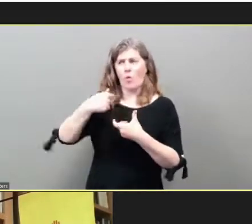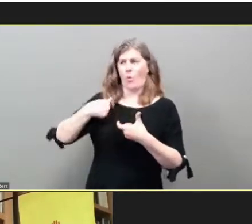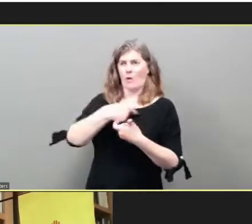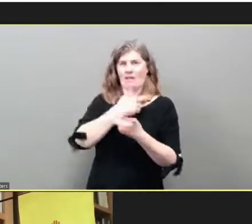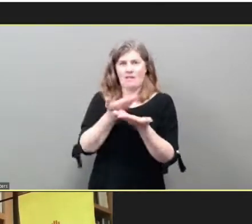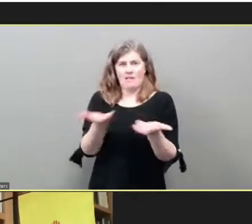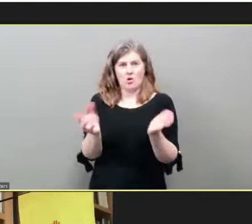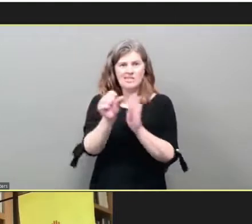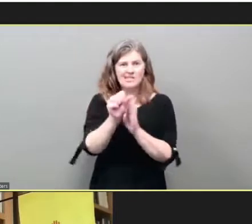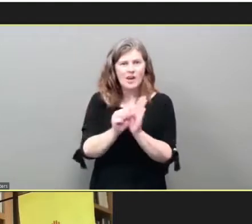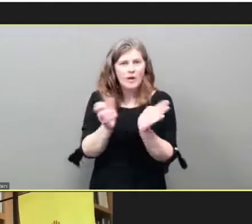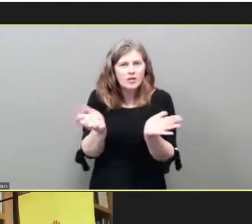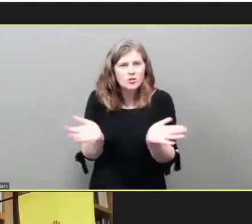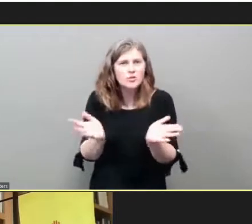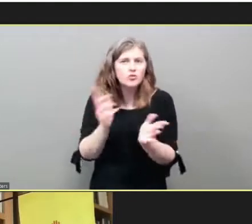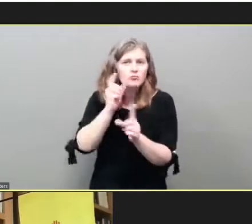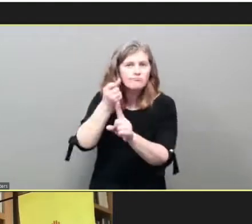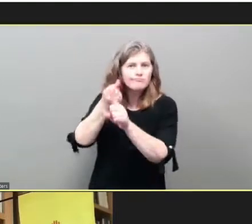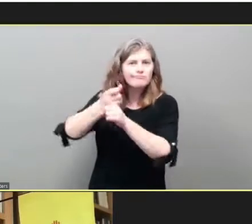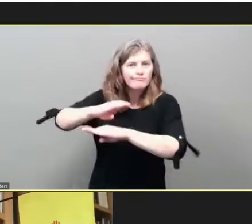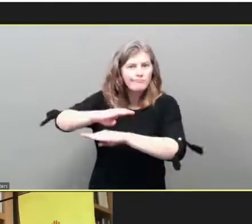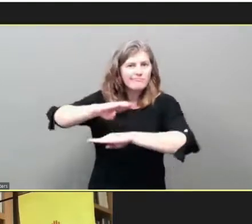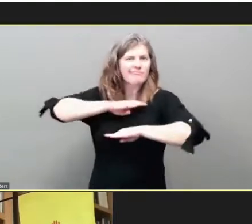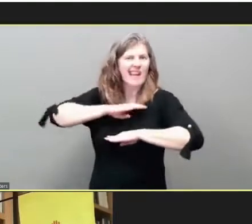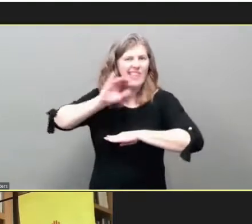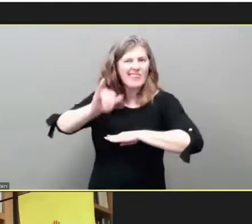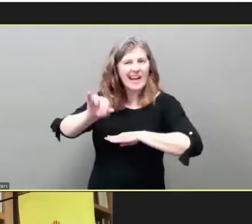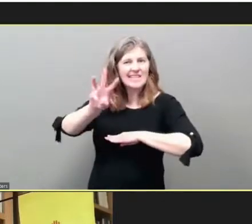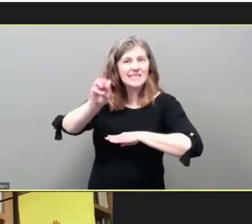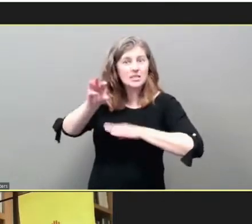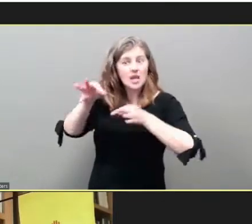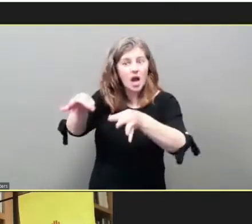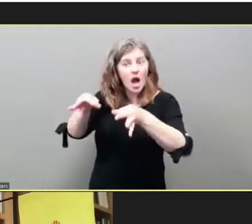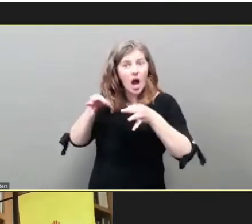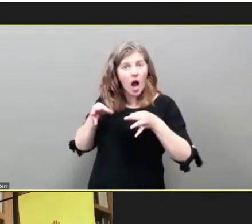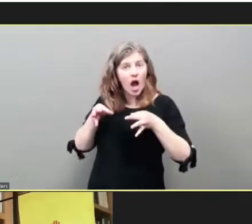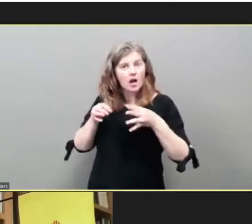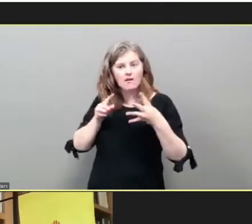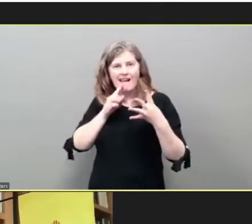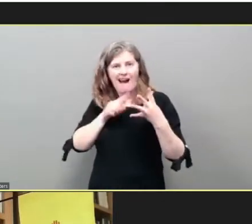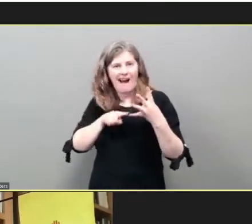too Hit that point sooner than the end of June with, with how you guys are